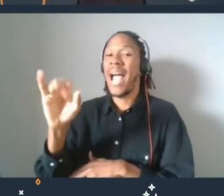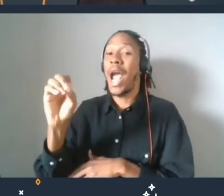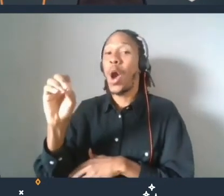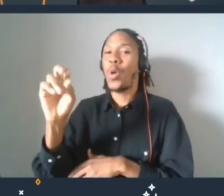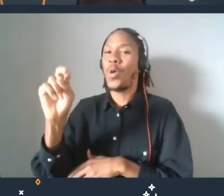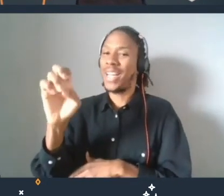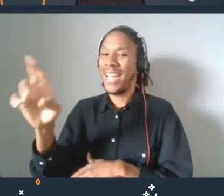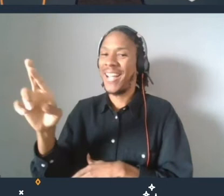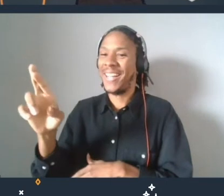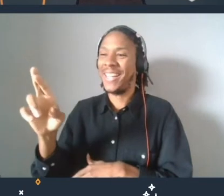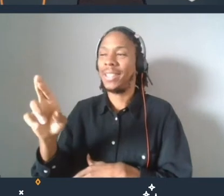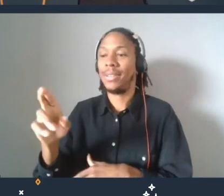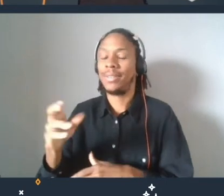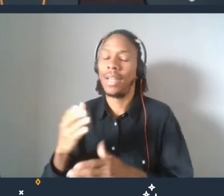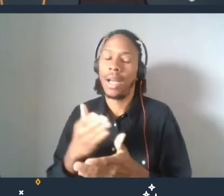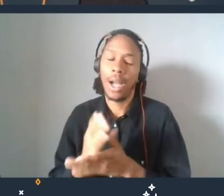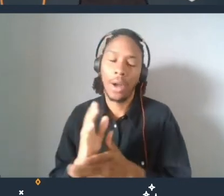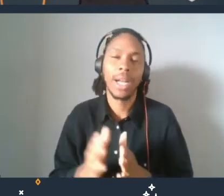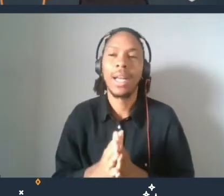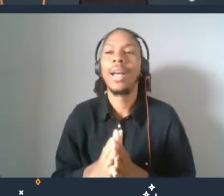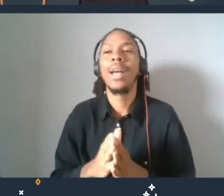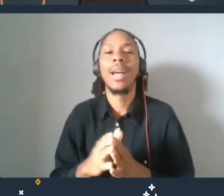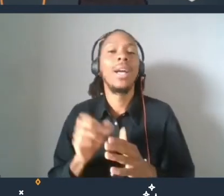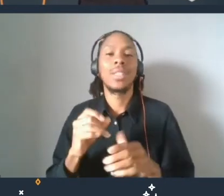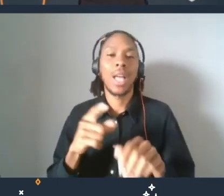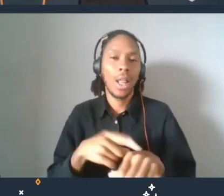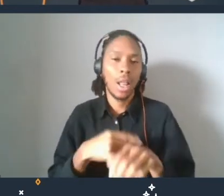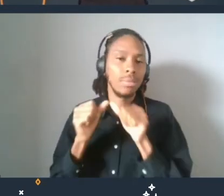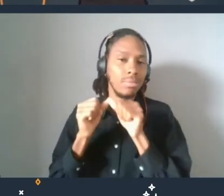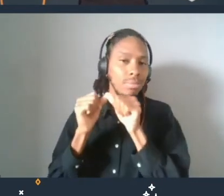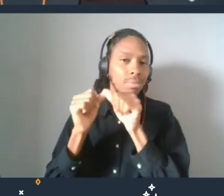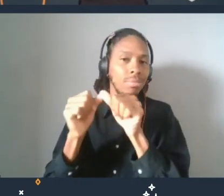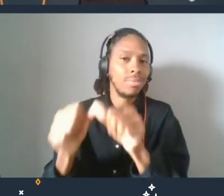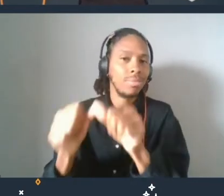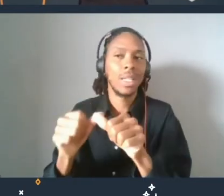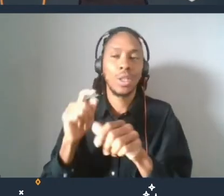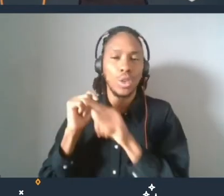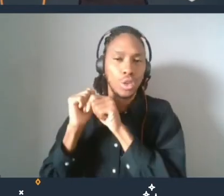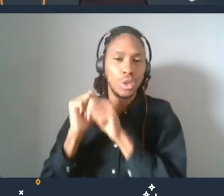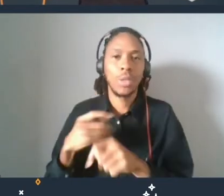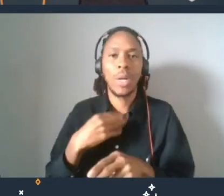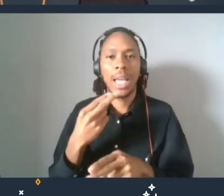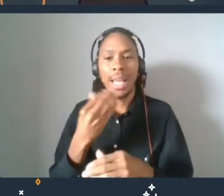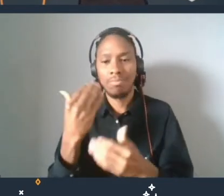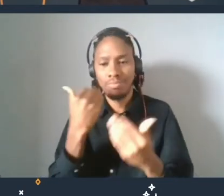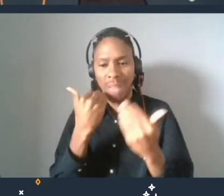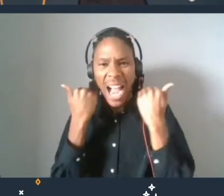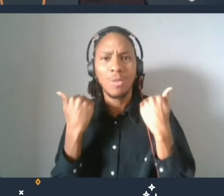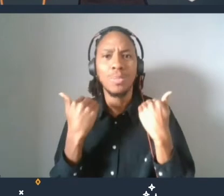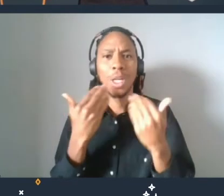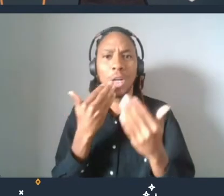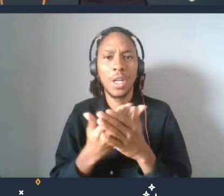All right, it's been a long-standing S3 tradition on Pi Day that we eat some good pie and we encourage you to do the same today.